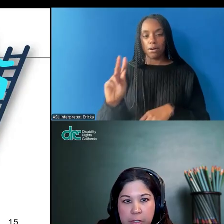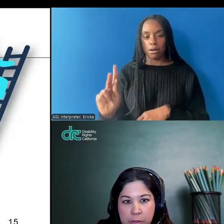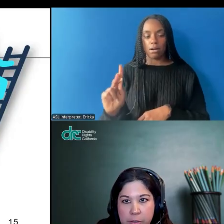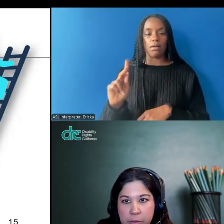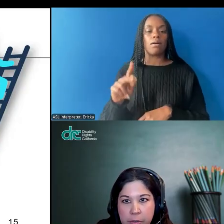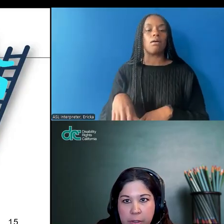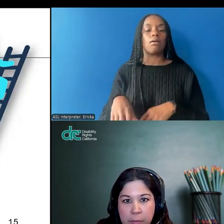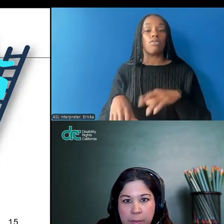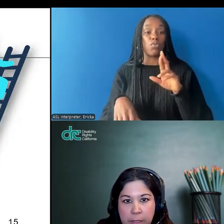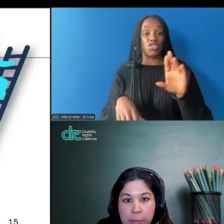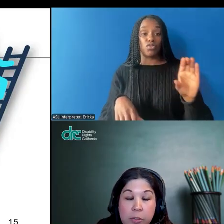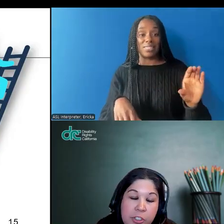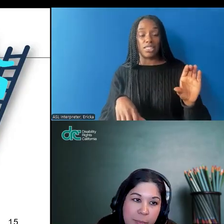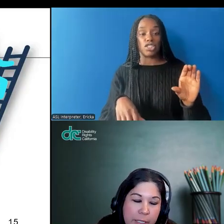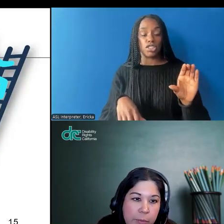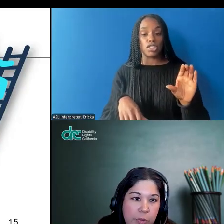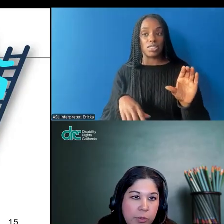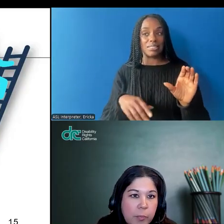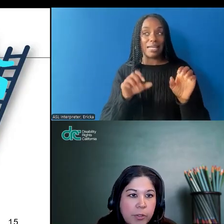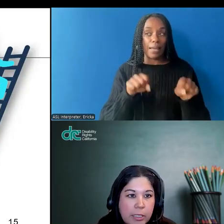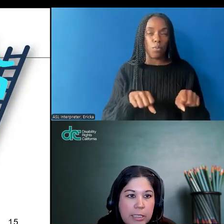also, able or should be able to help you at least,